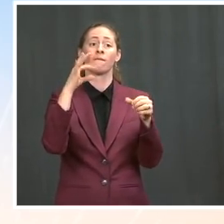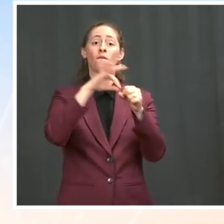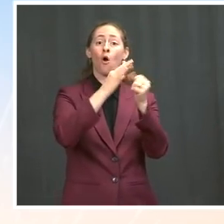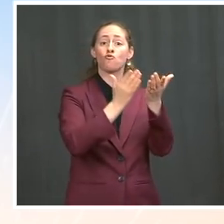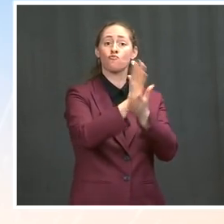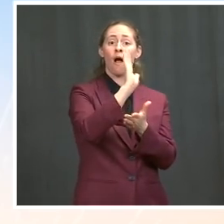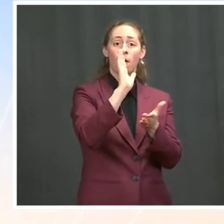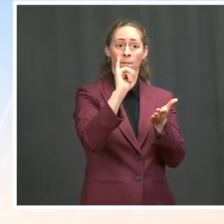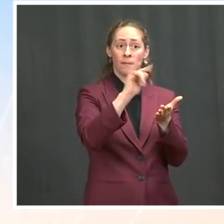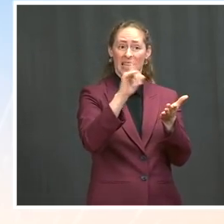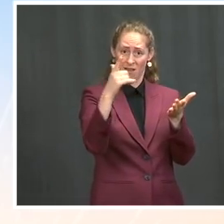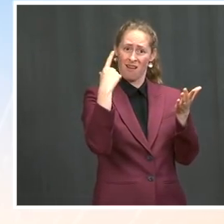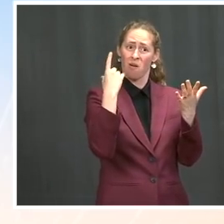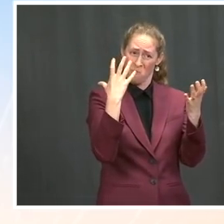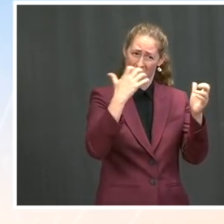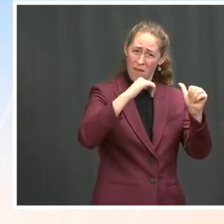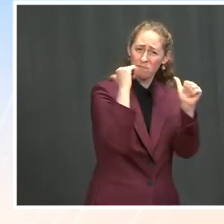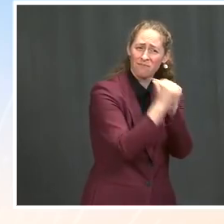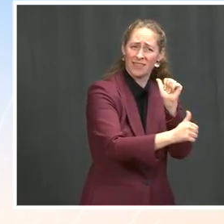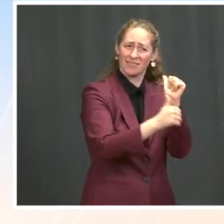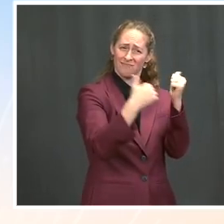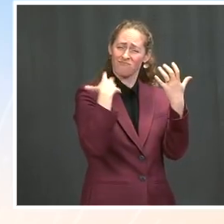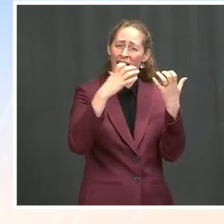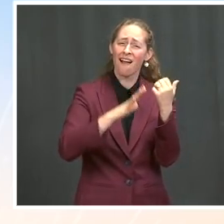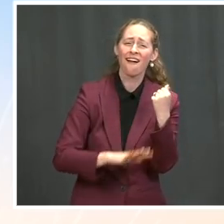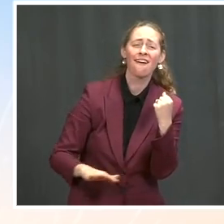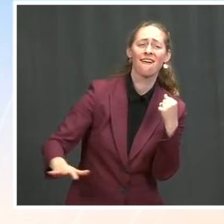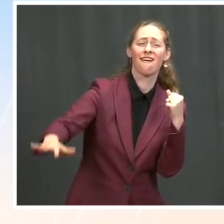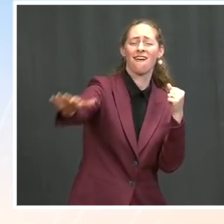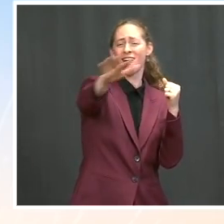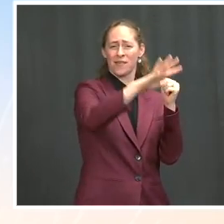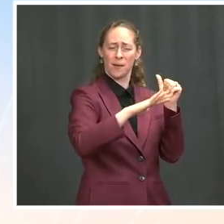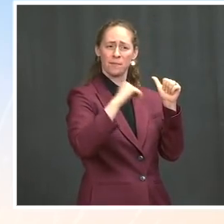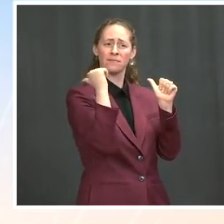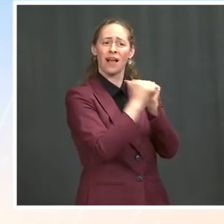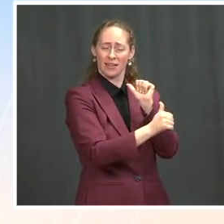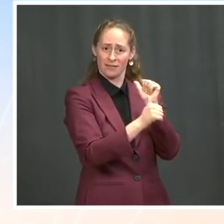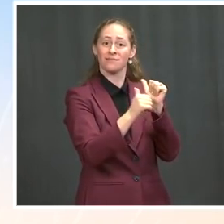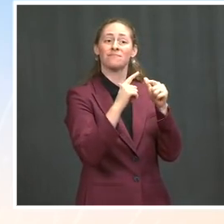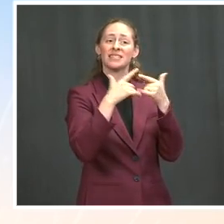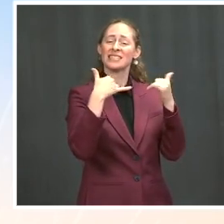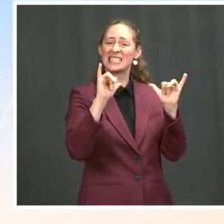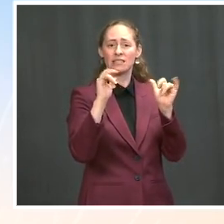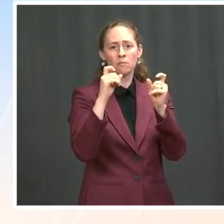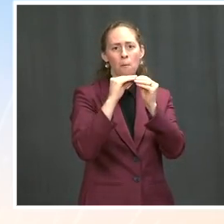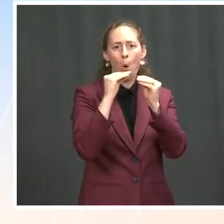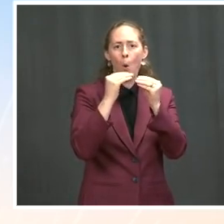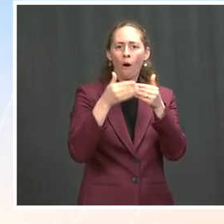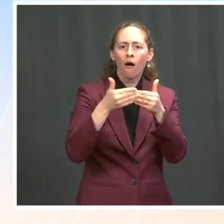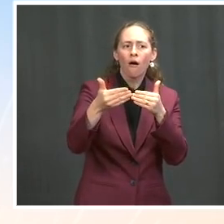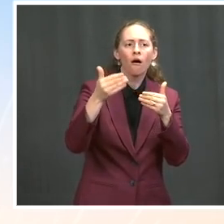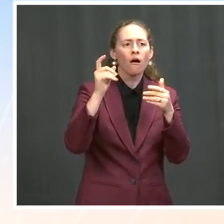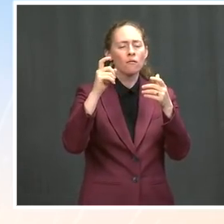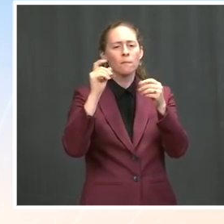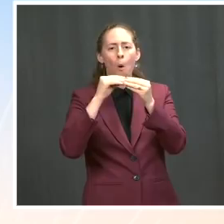with the support of every member of Congress, there would still be more to be done. And that's why the Vice President is going to be leading this effort.